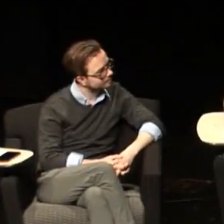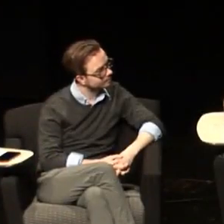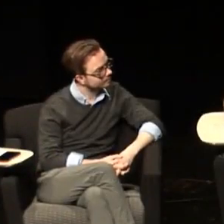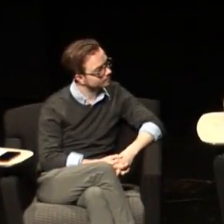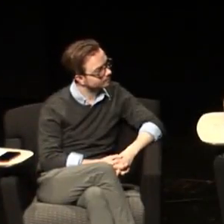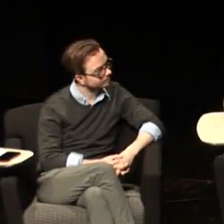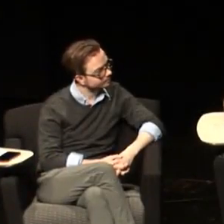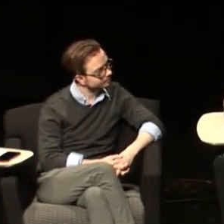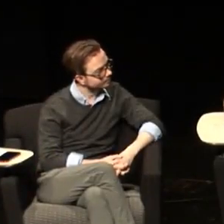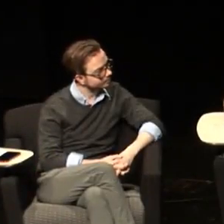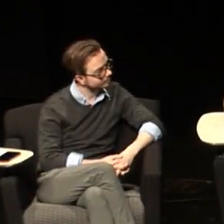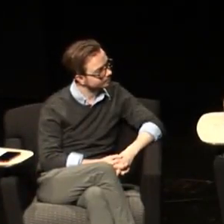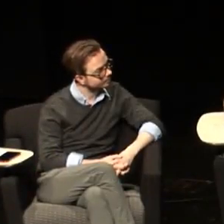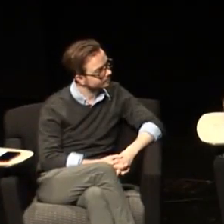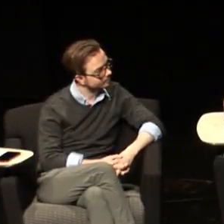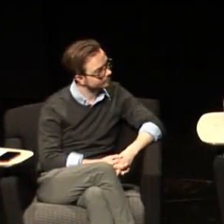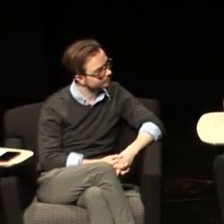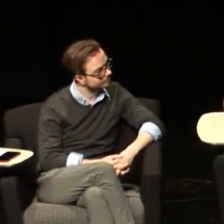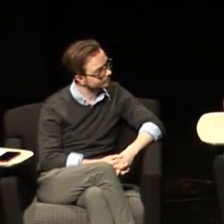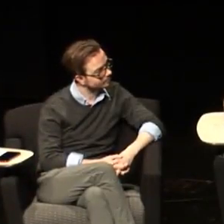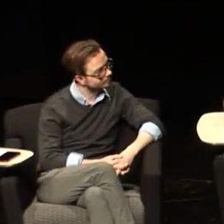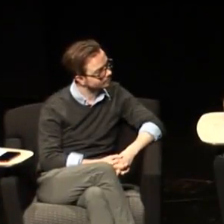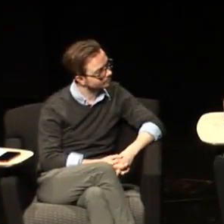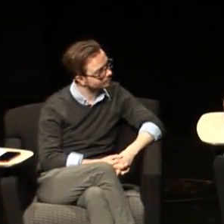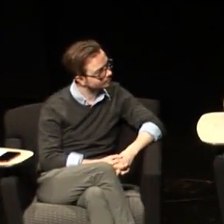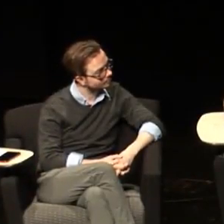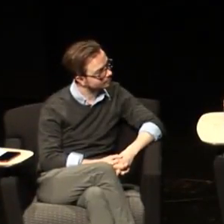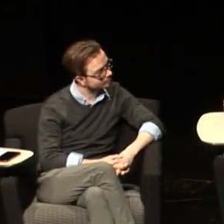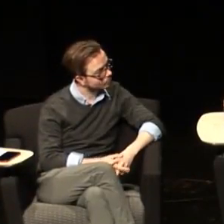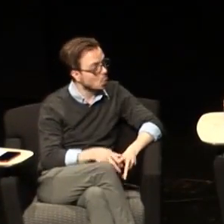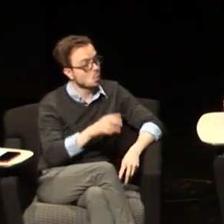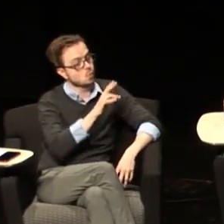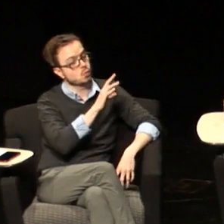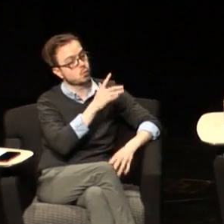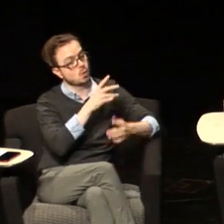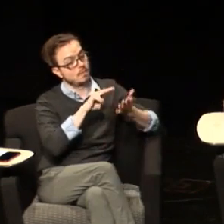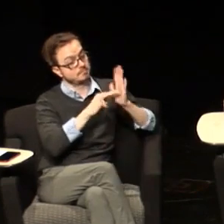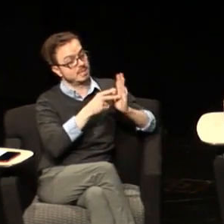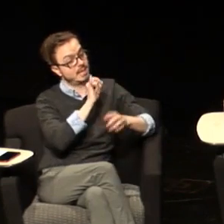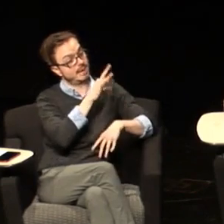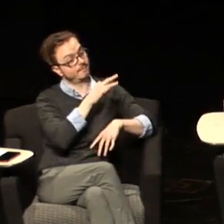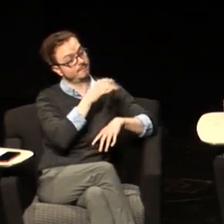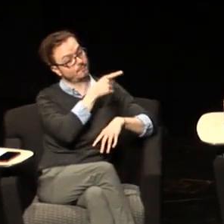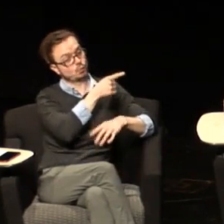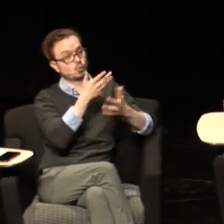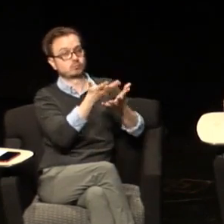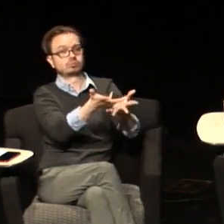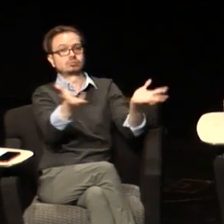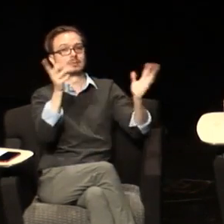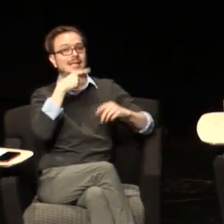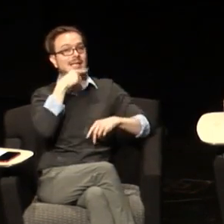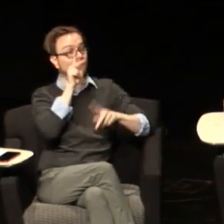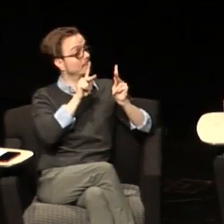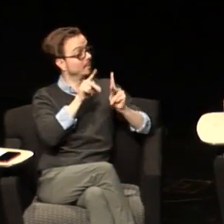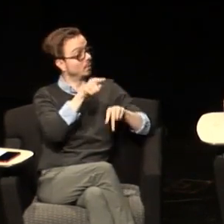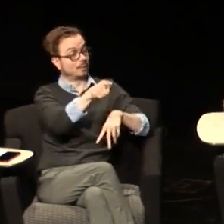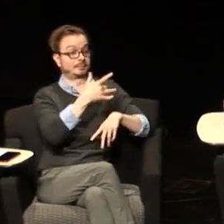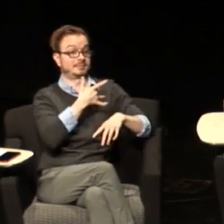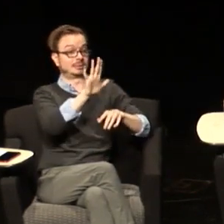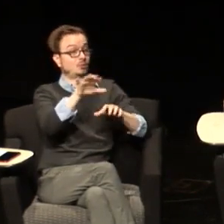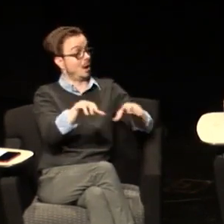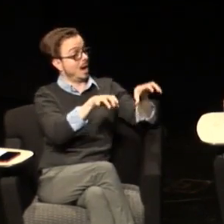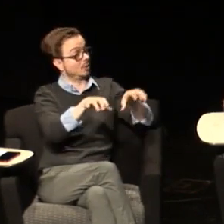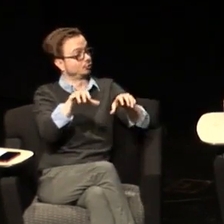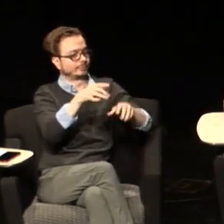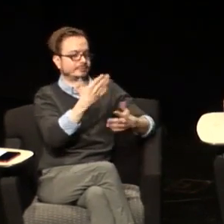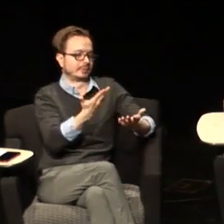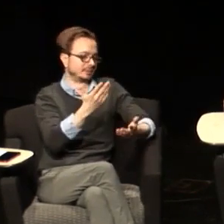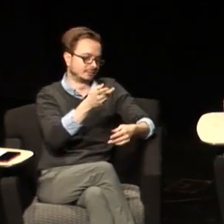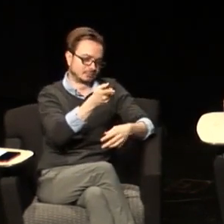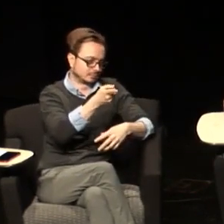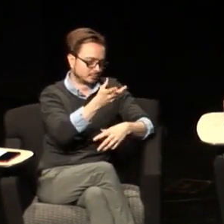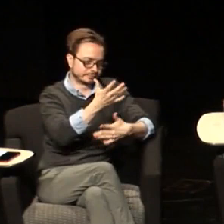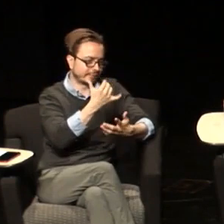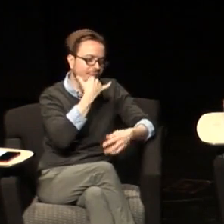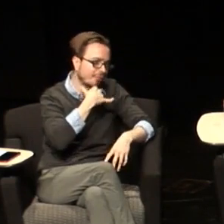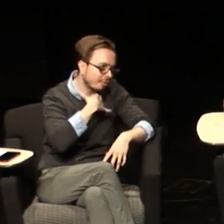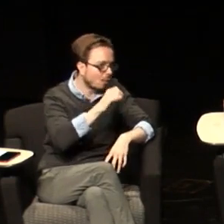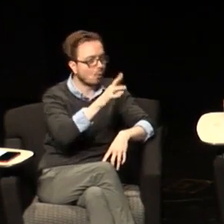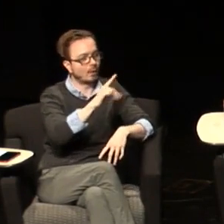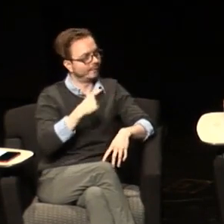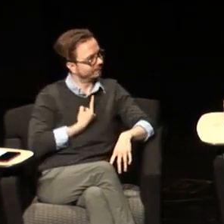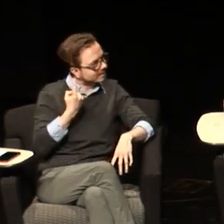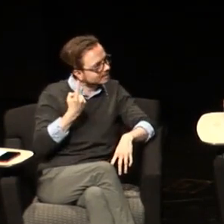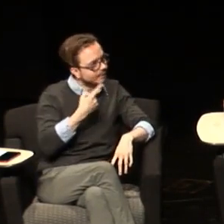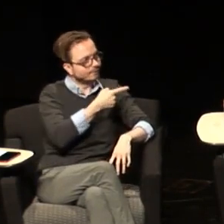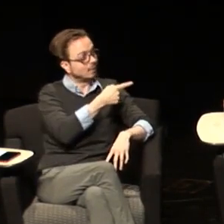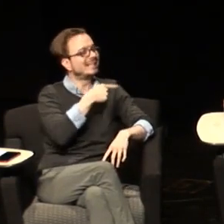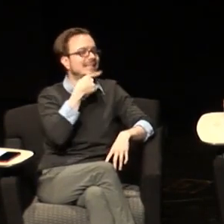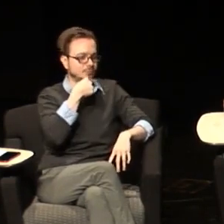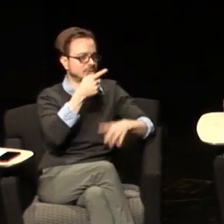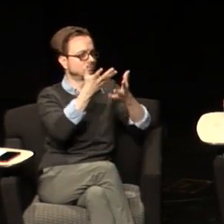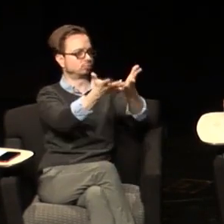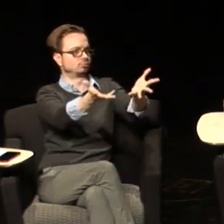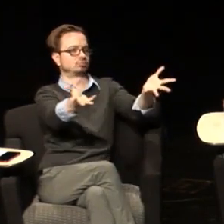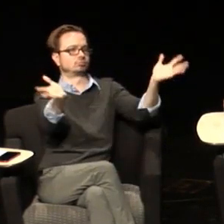[Claudia:] Your question was about like if a baby was born deaf? [Wink:] when you talk about you